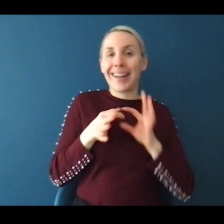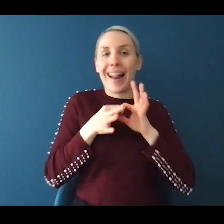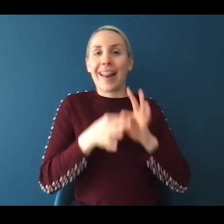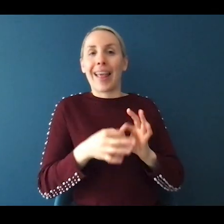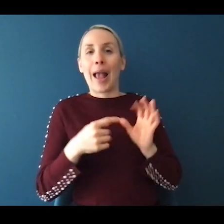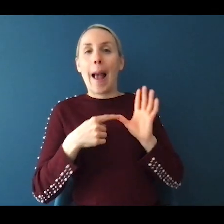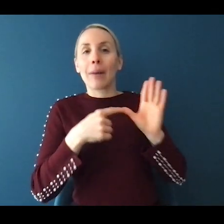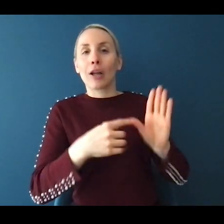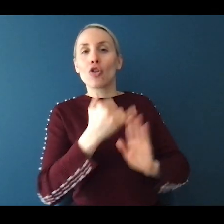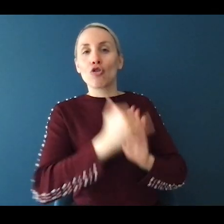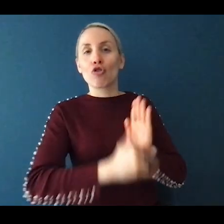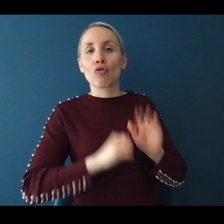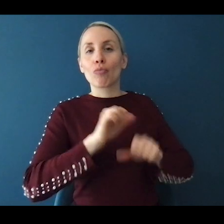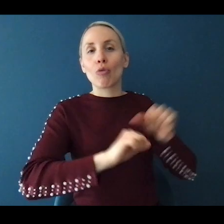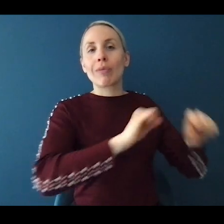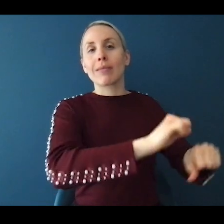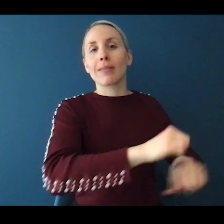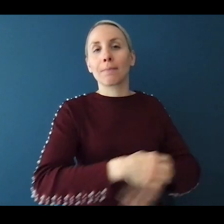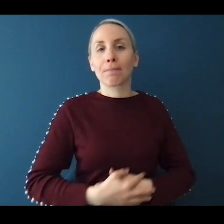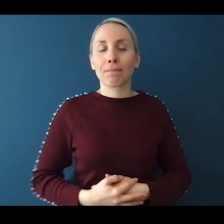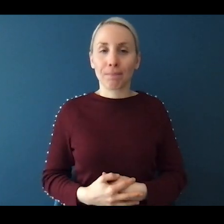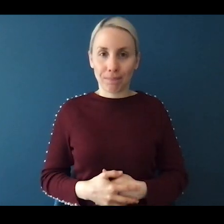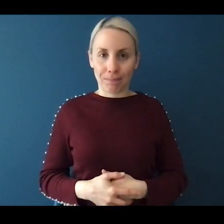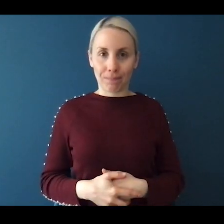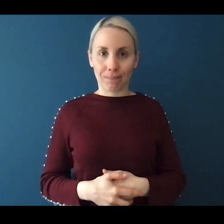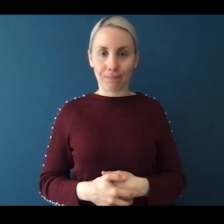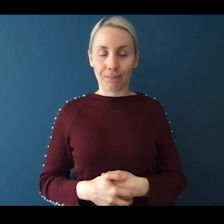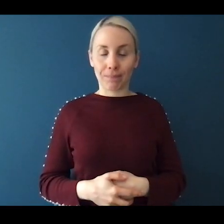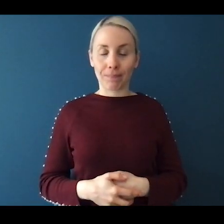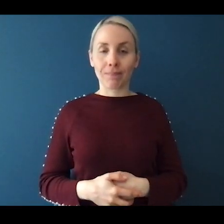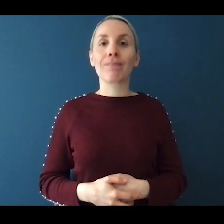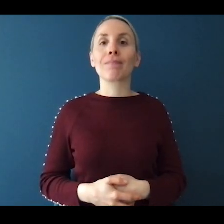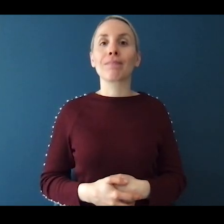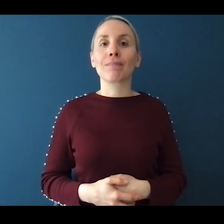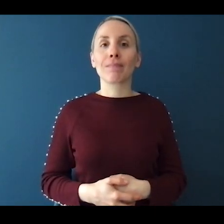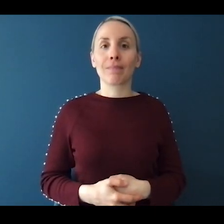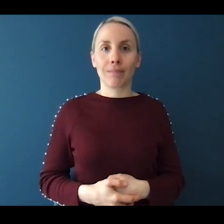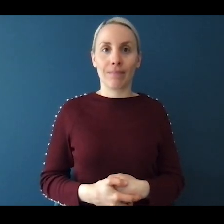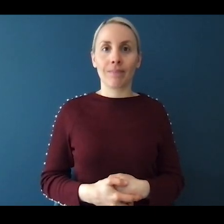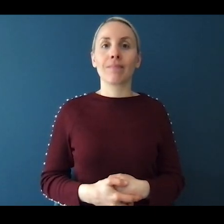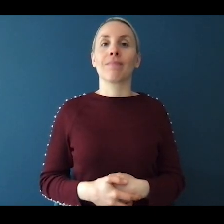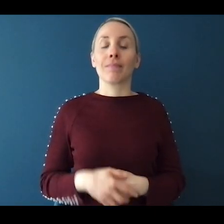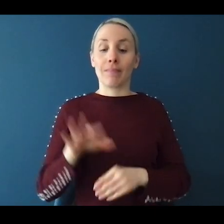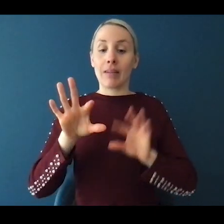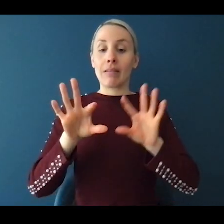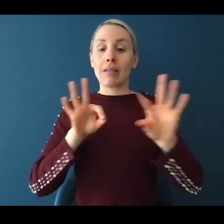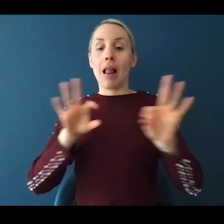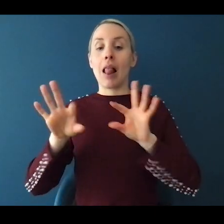process and it was around I it's can you tell us a little bit about the selection process